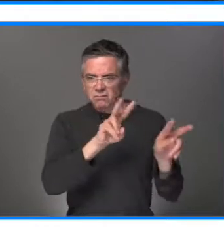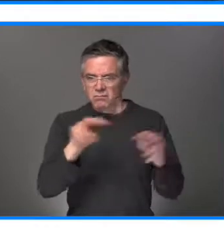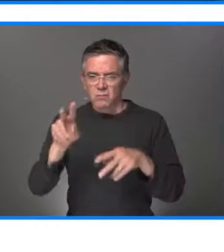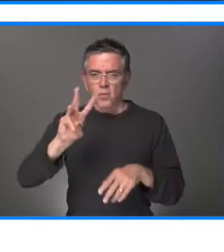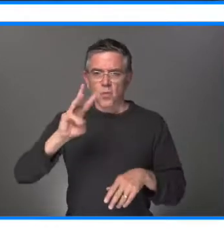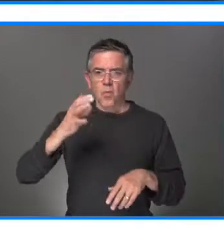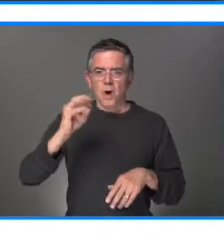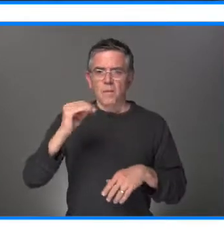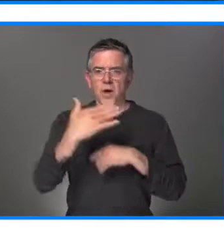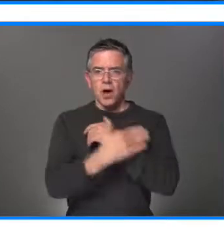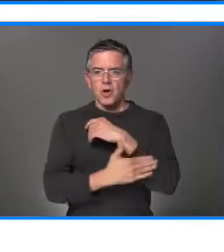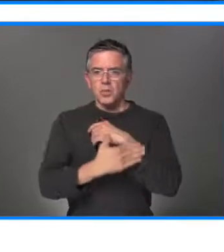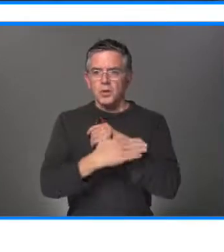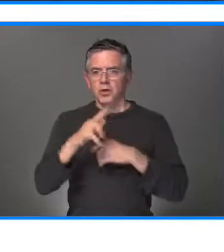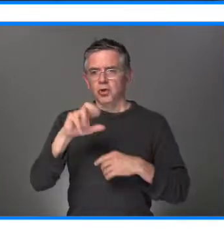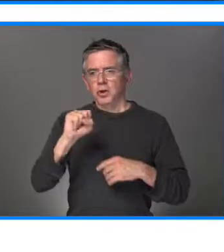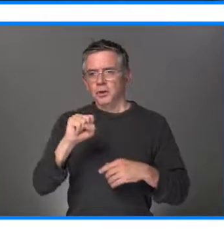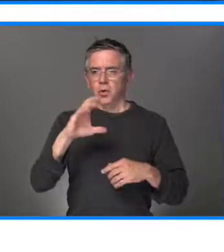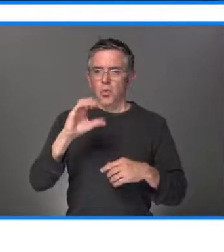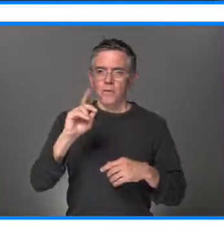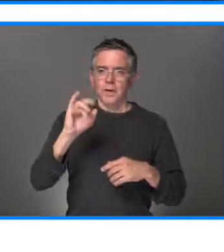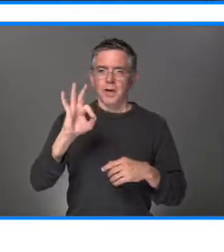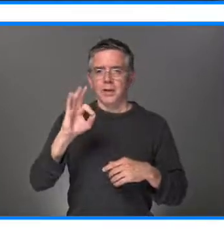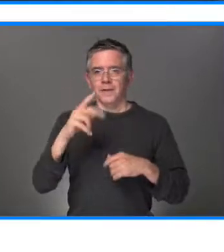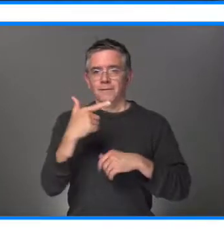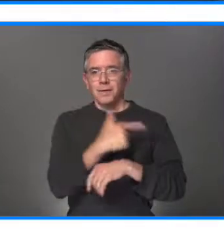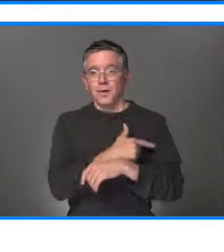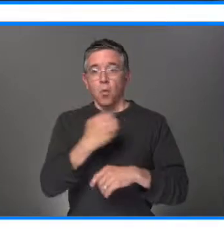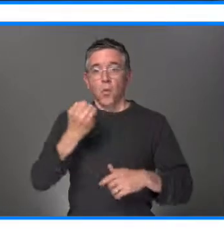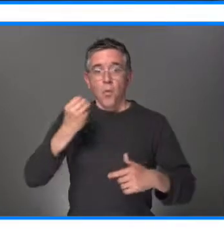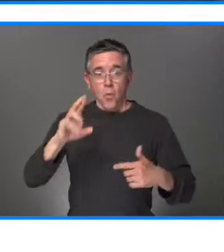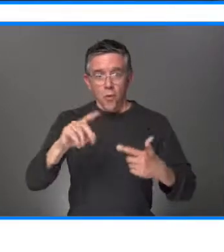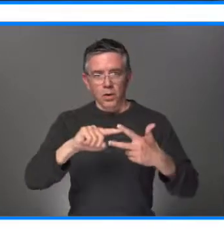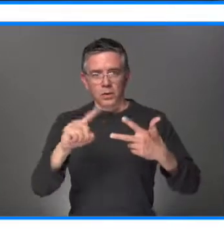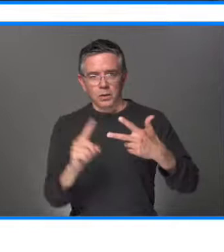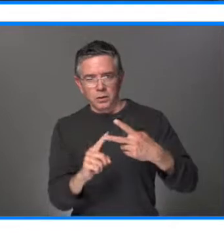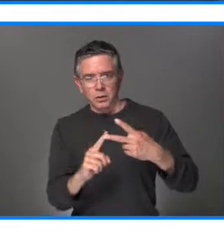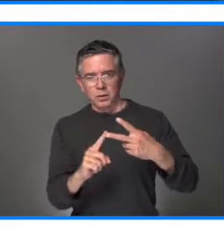visit Whatcomcounty.us/covidvaccine,